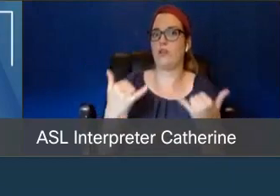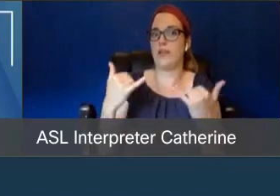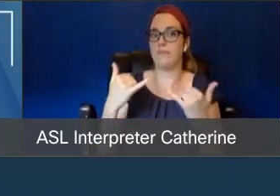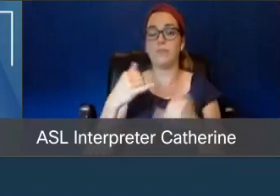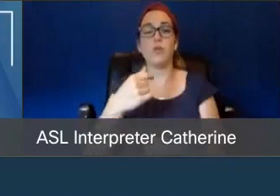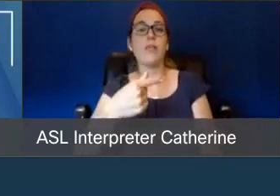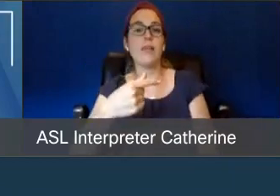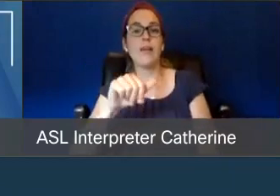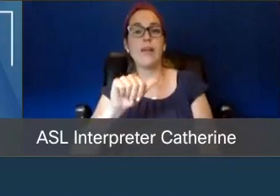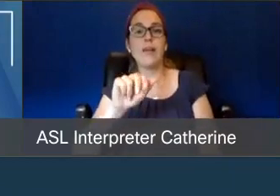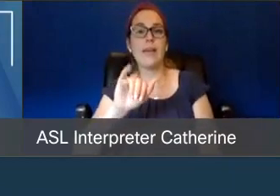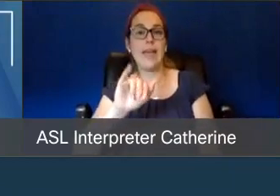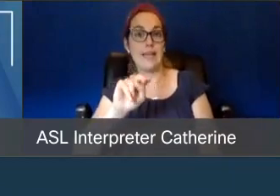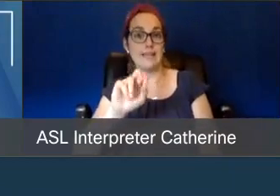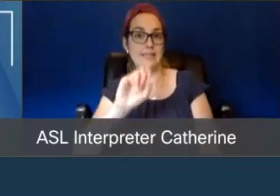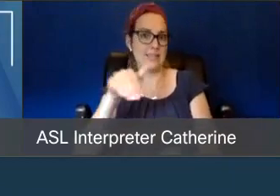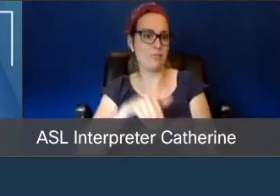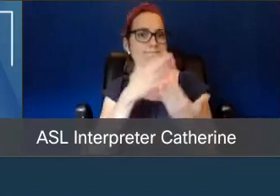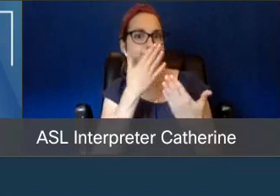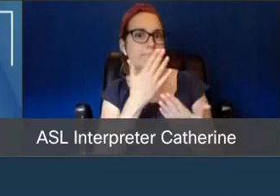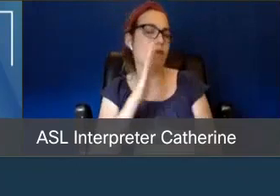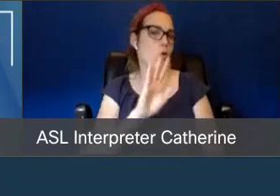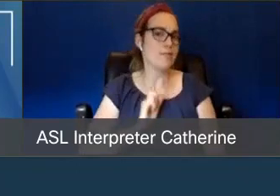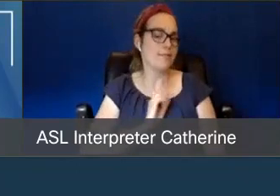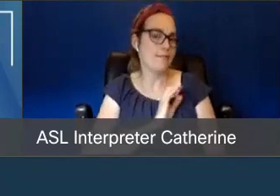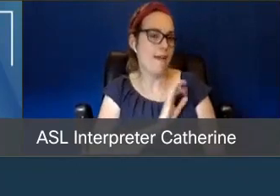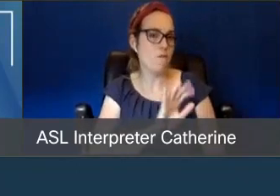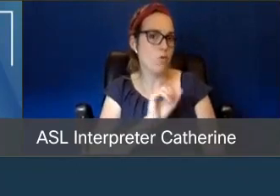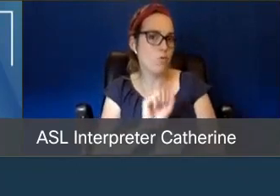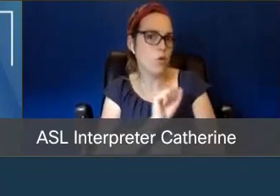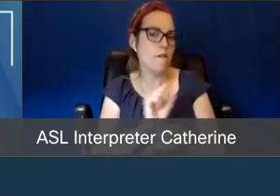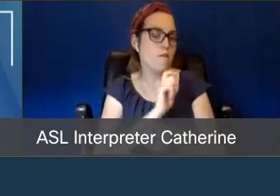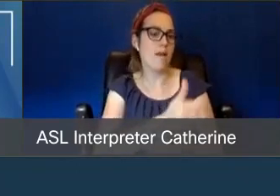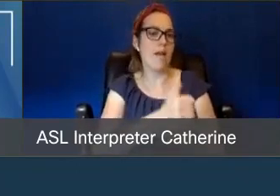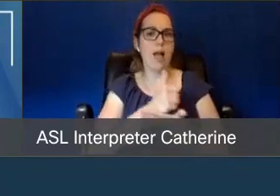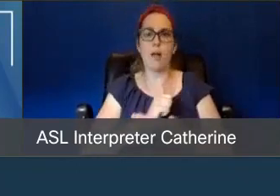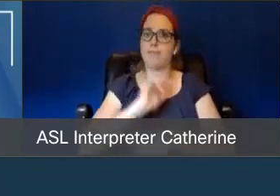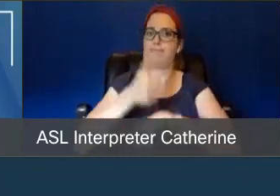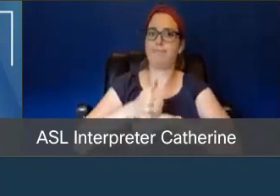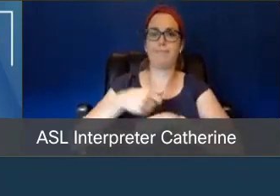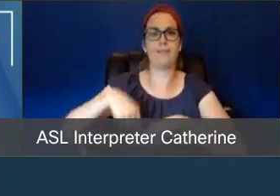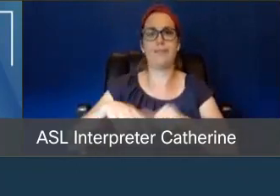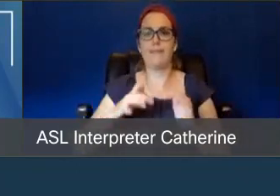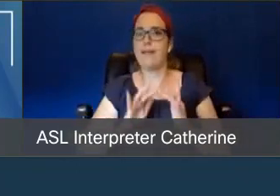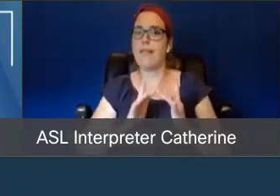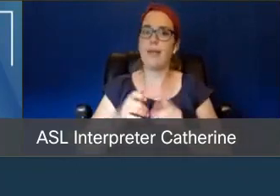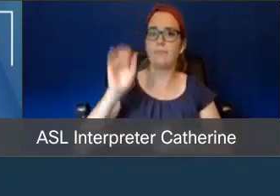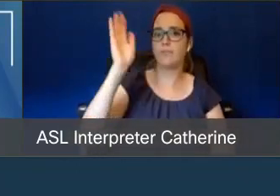for their work in developing and facilitating today's VLC. So with that, I would like to turn it back to Dr. McLeod.